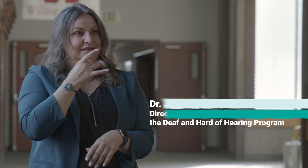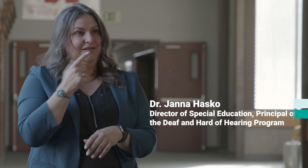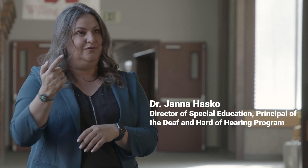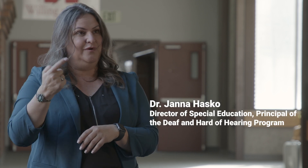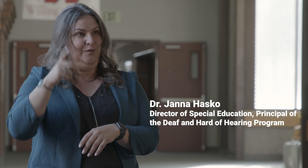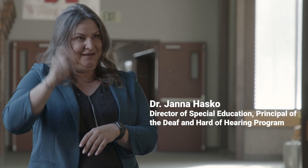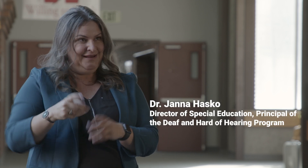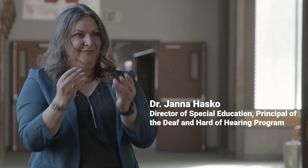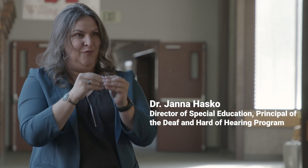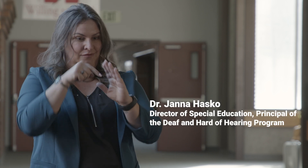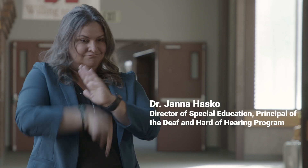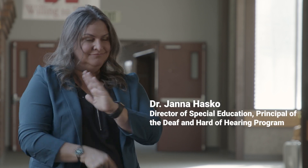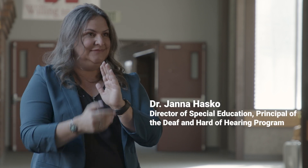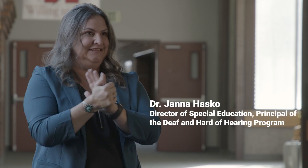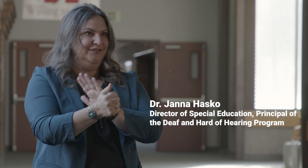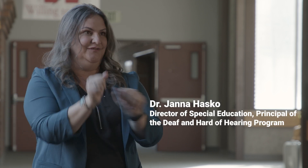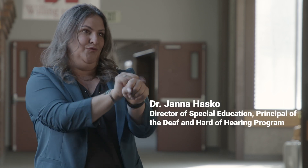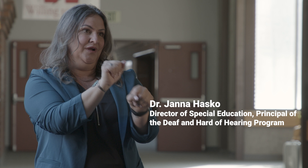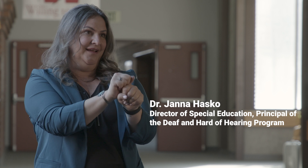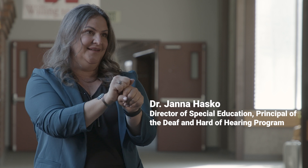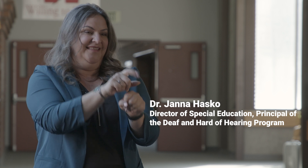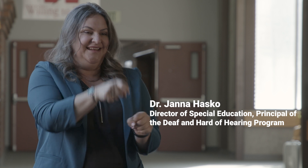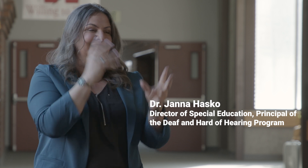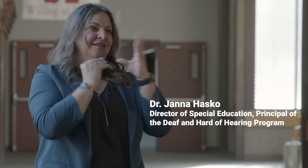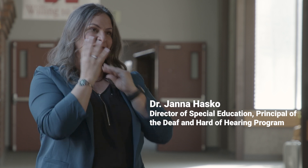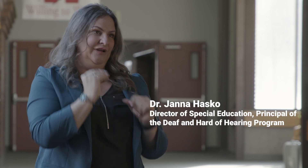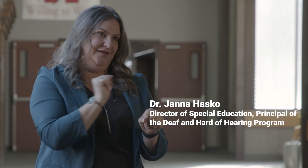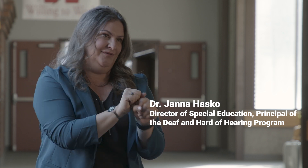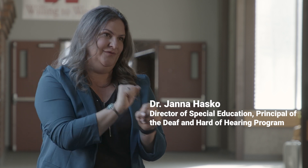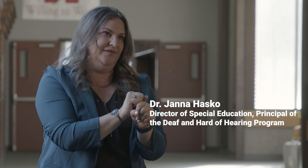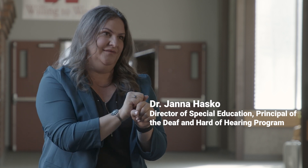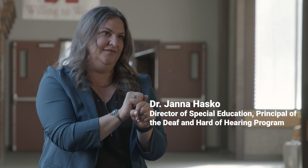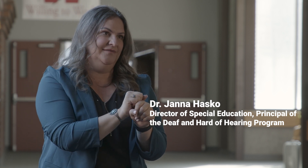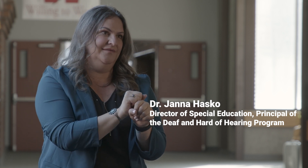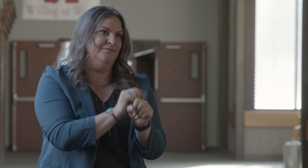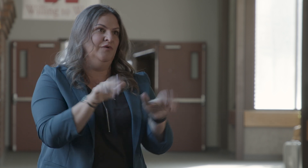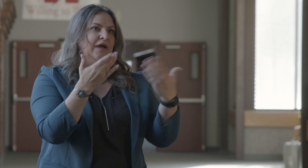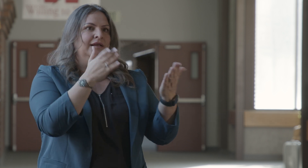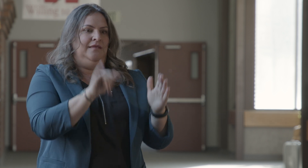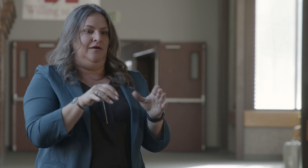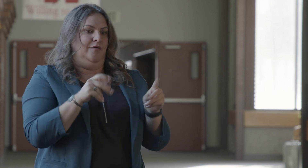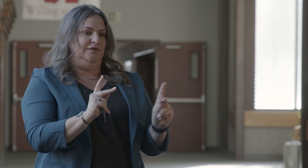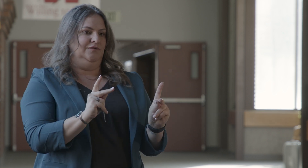The 18- to 21-year-old students needed more work experience. They needed job skills.